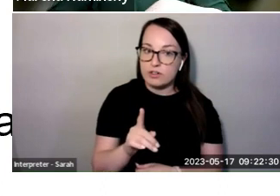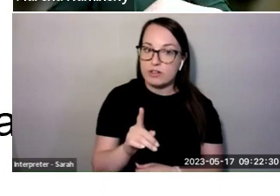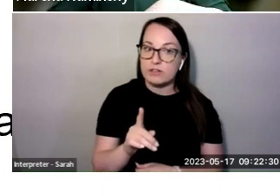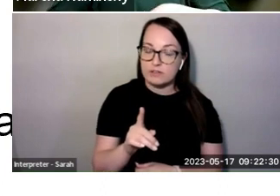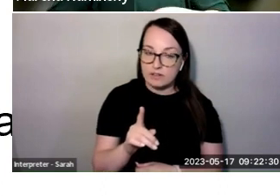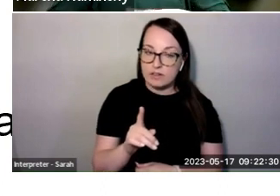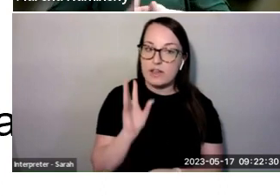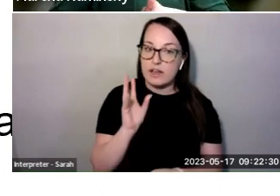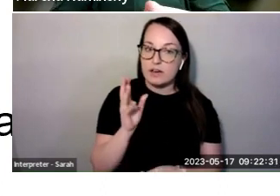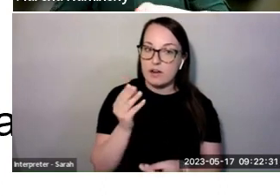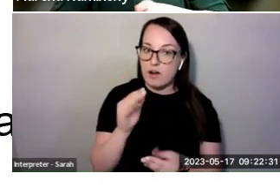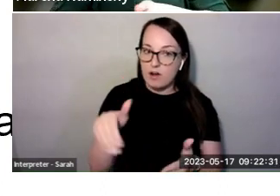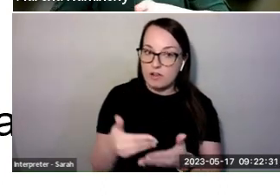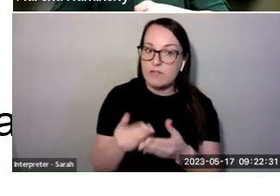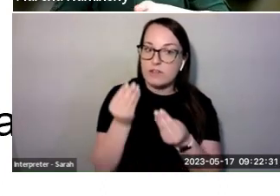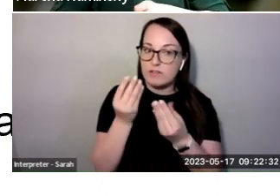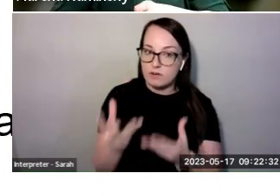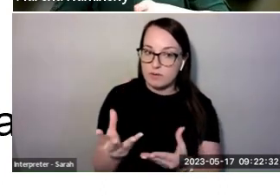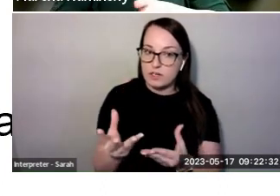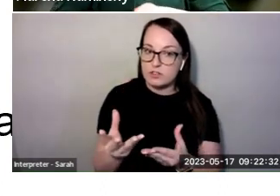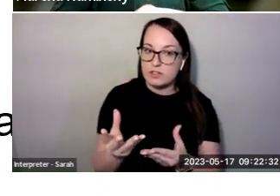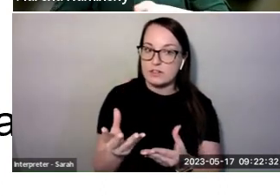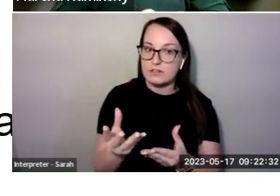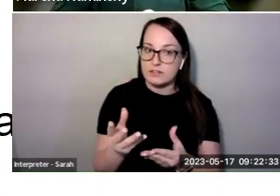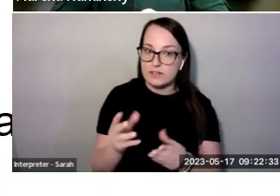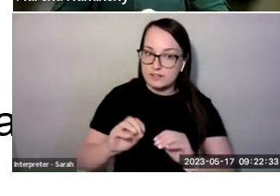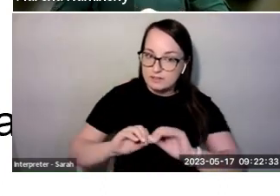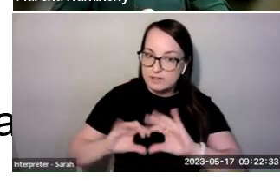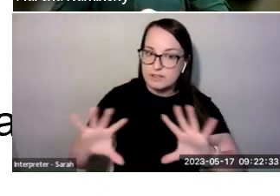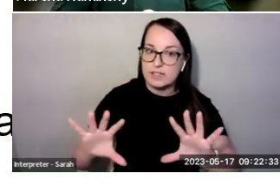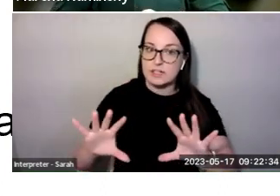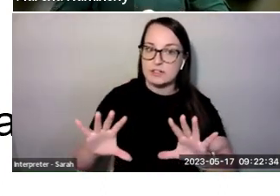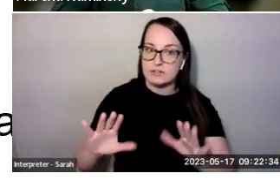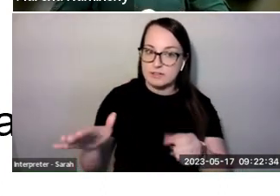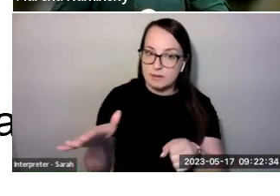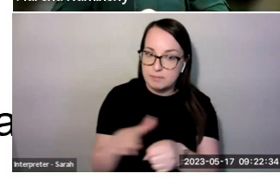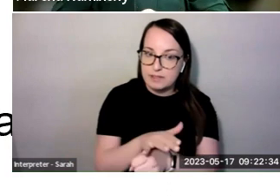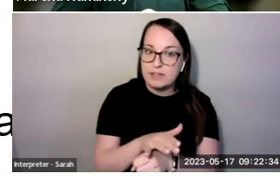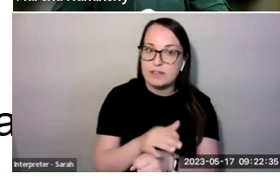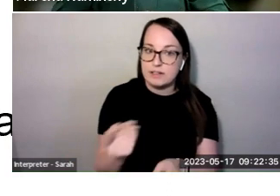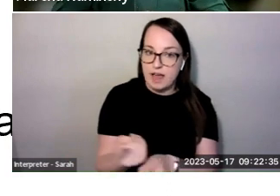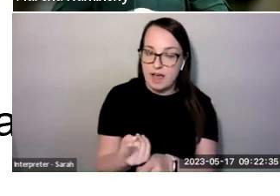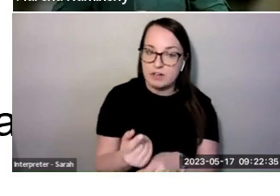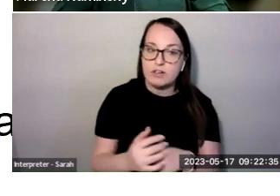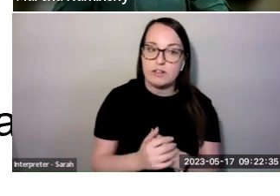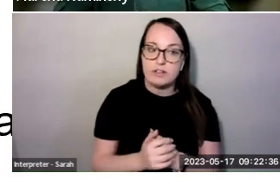they ensure that communication is accurate, complete, and so all parties